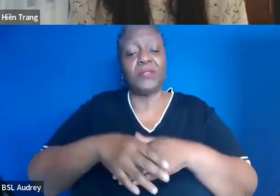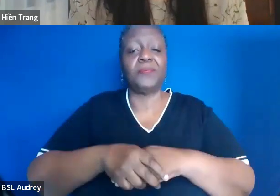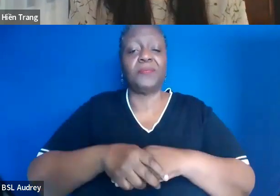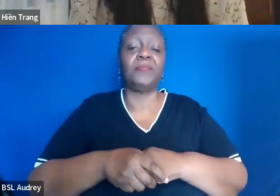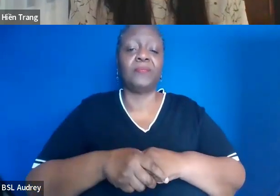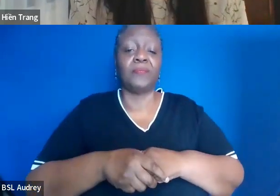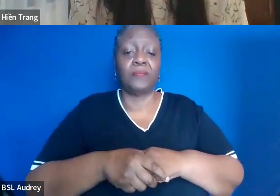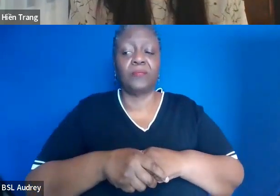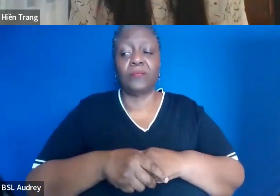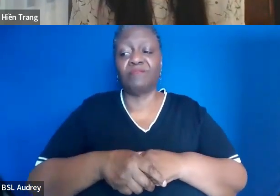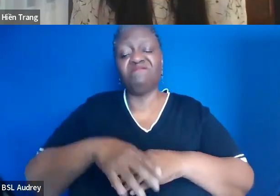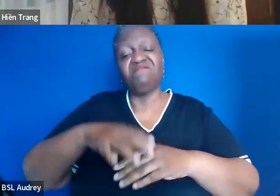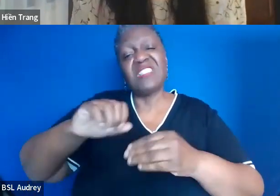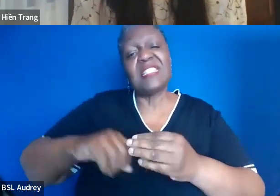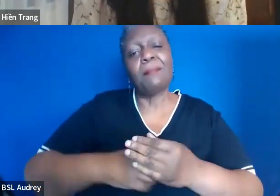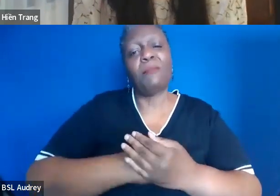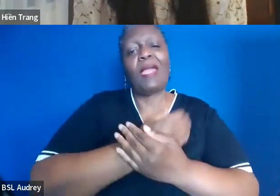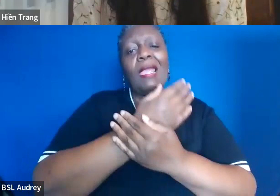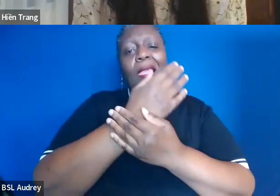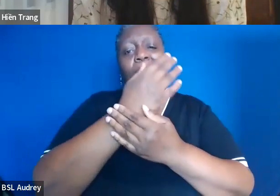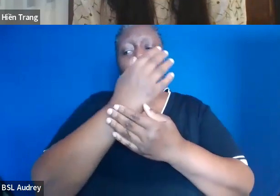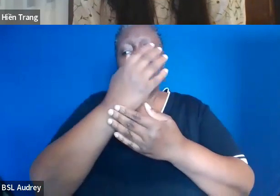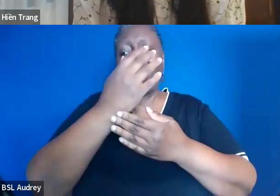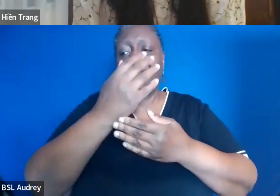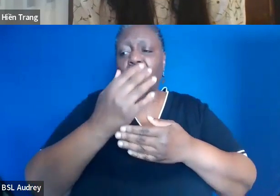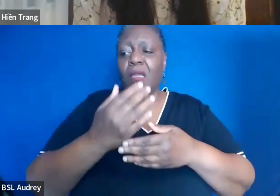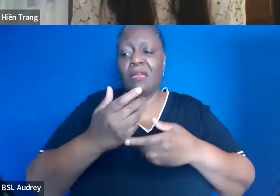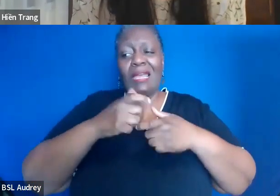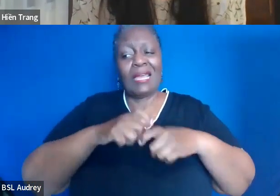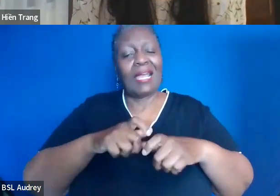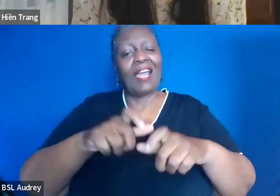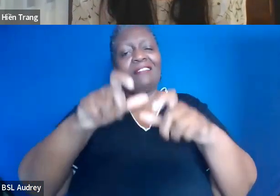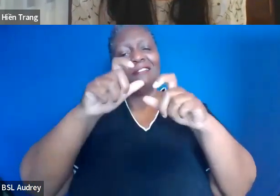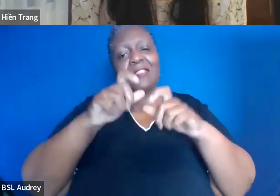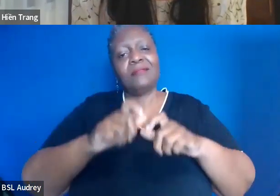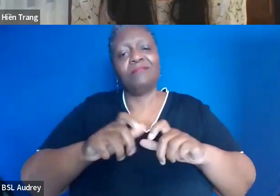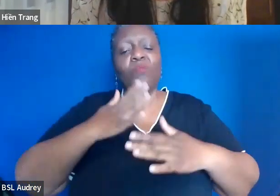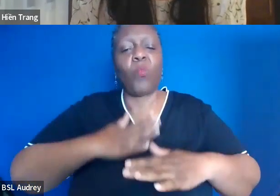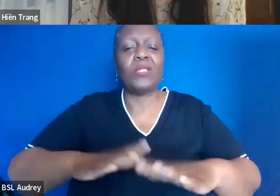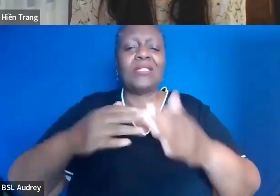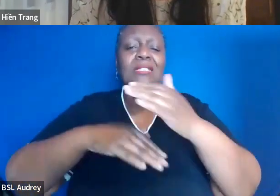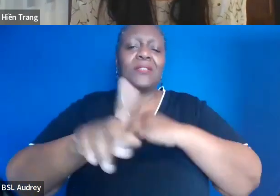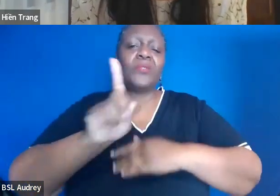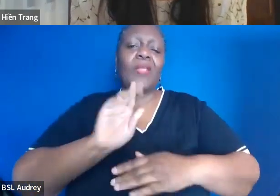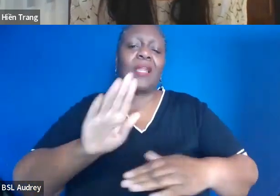Spring has once more carried longing into The lady’s heart who steers the riverboat